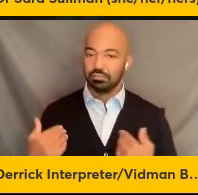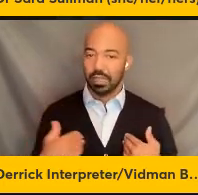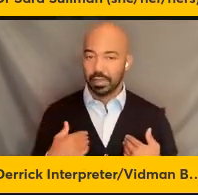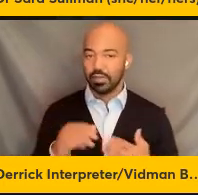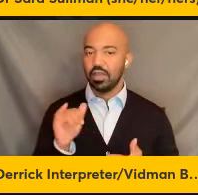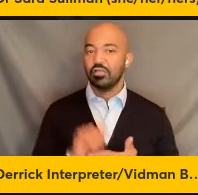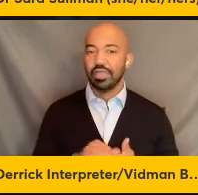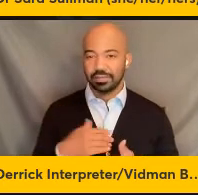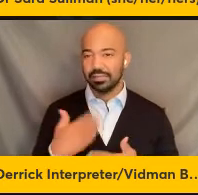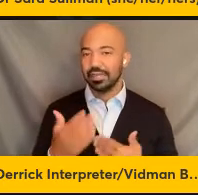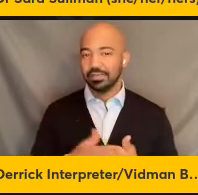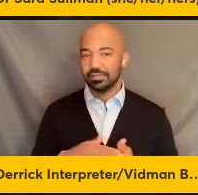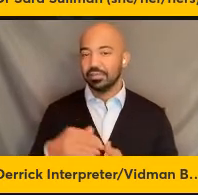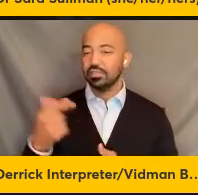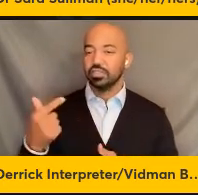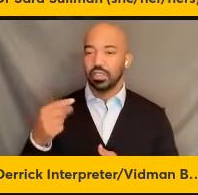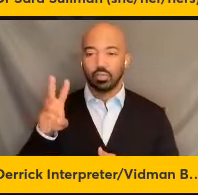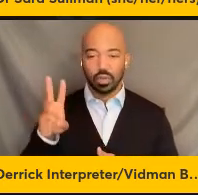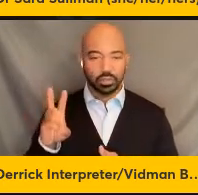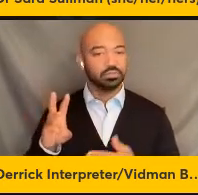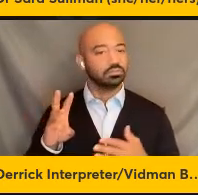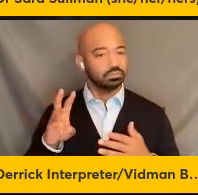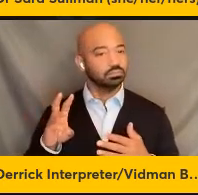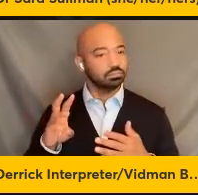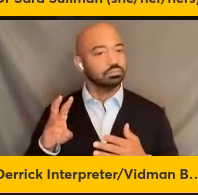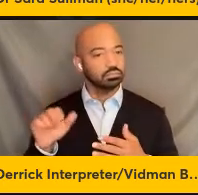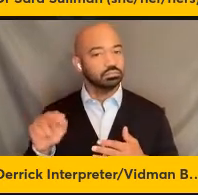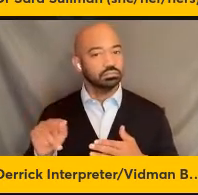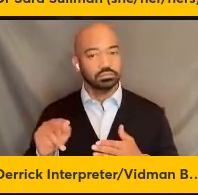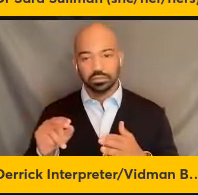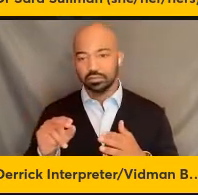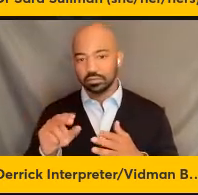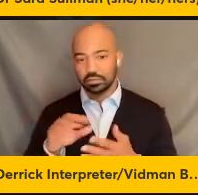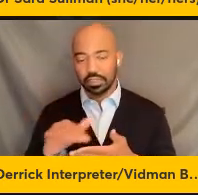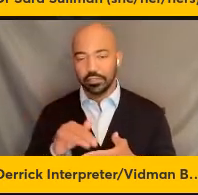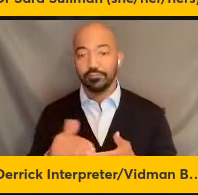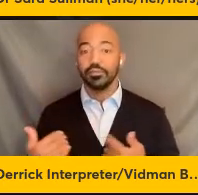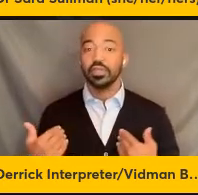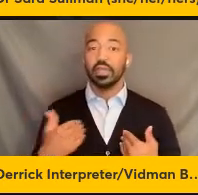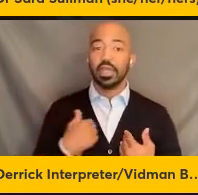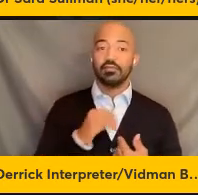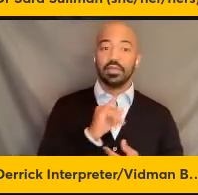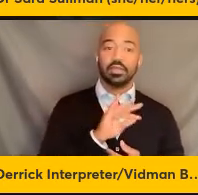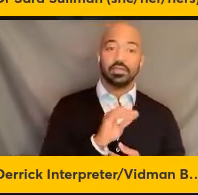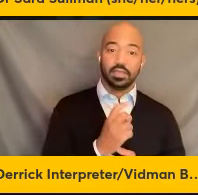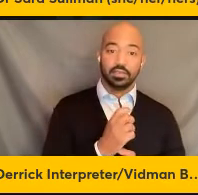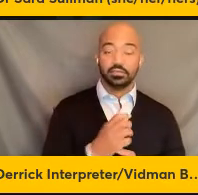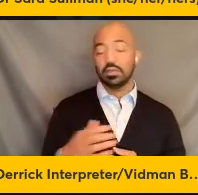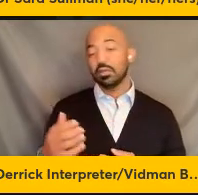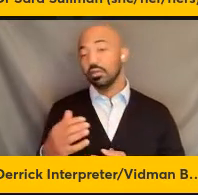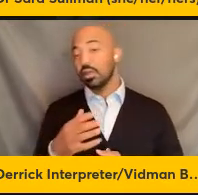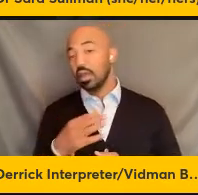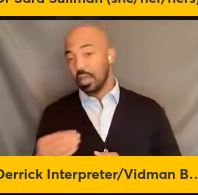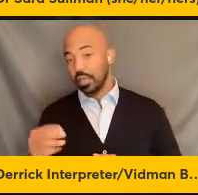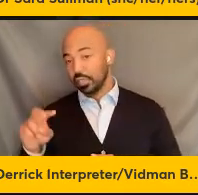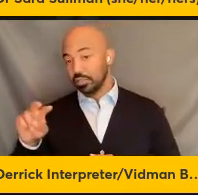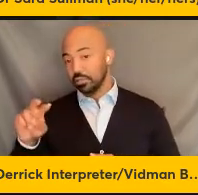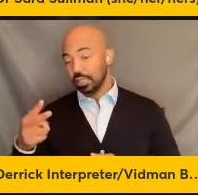jiwa study. And for the definition of the cases, we include both the index TB cases and the secondary contacts.